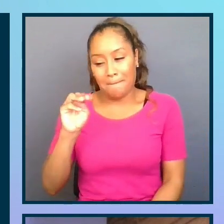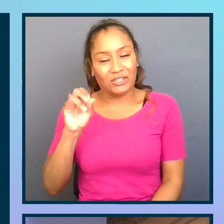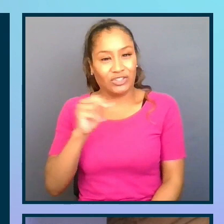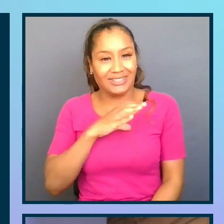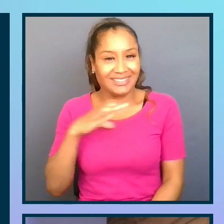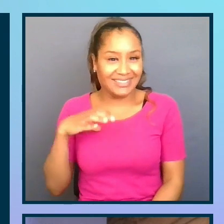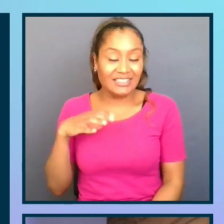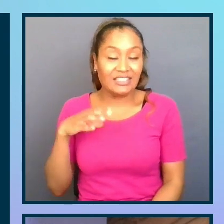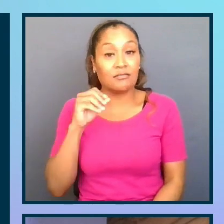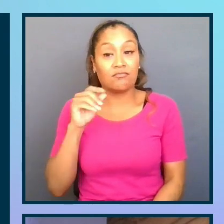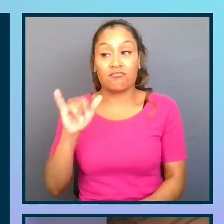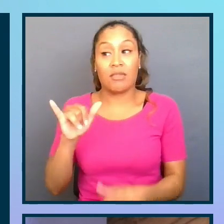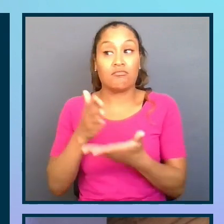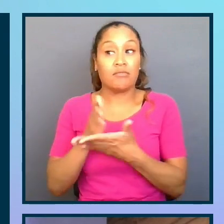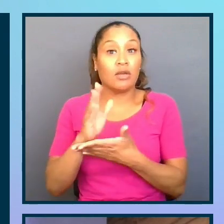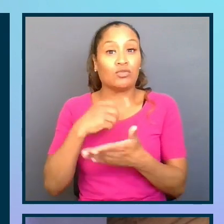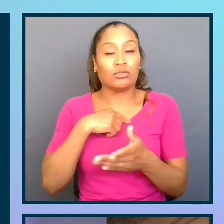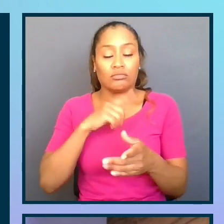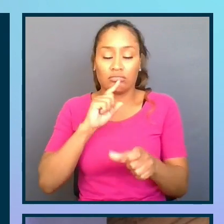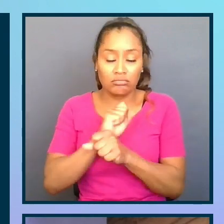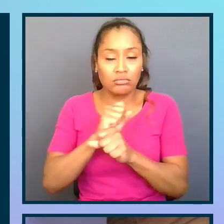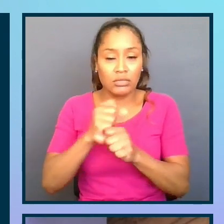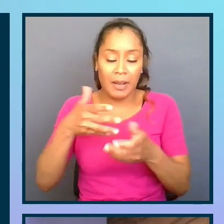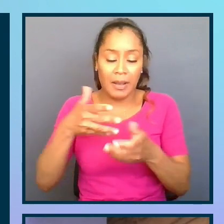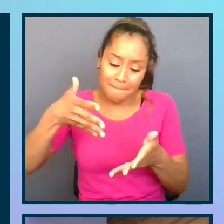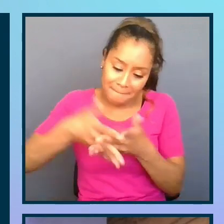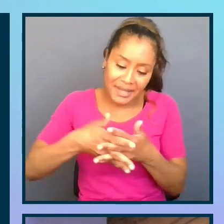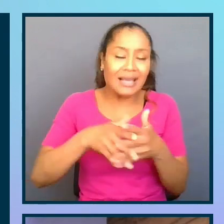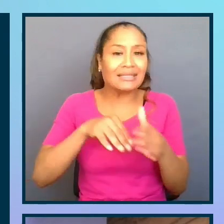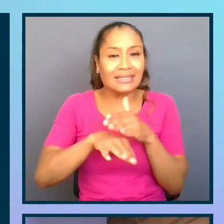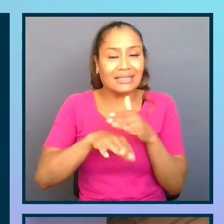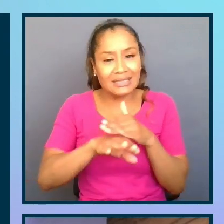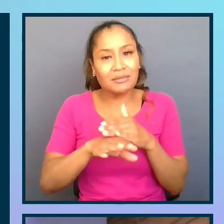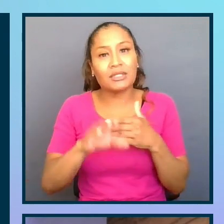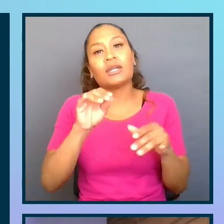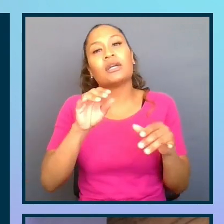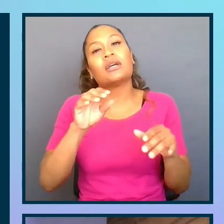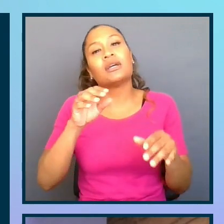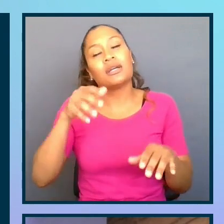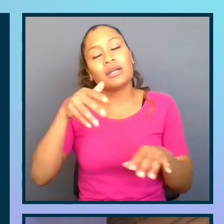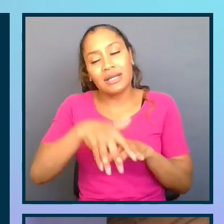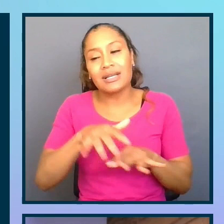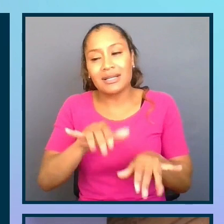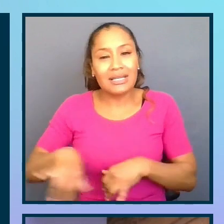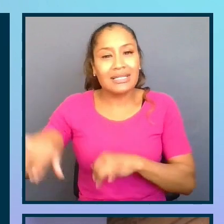to embedding accessibility, usability, and universal design principles within our business,